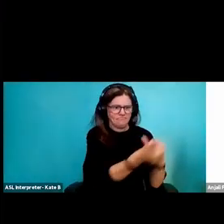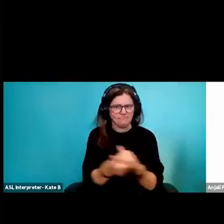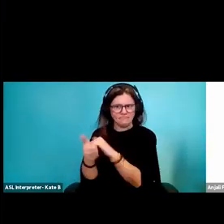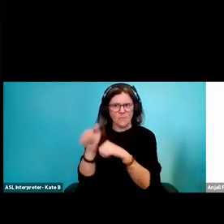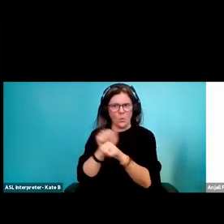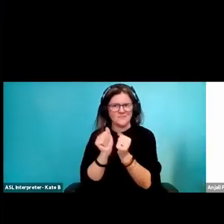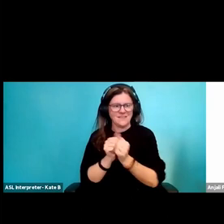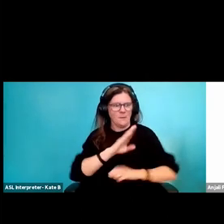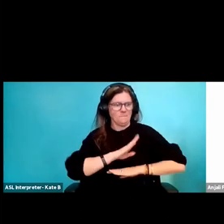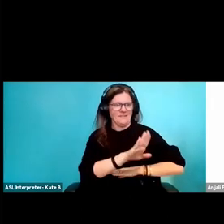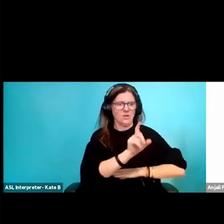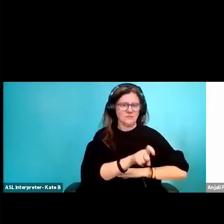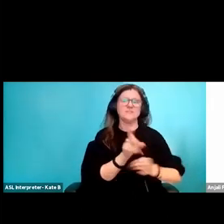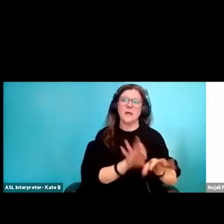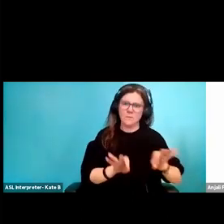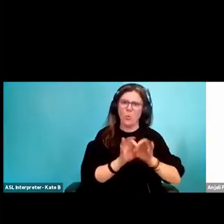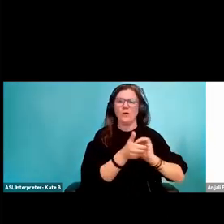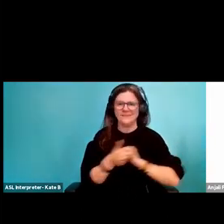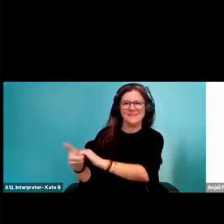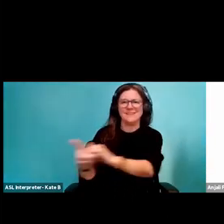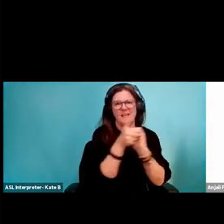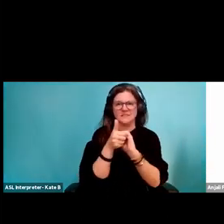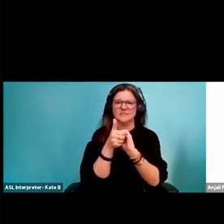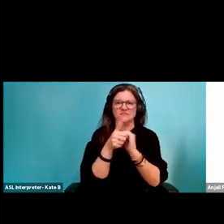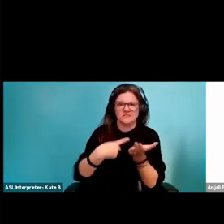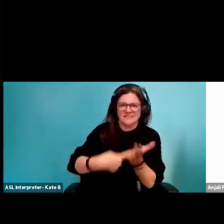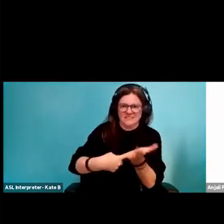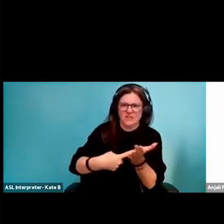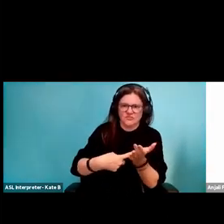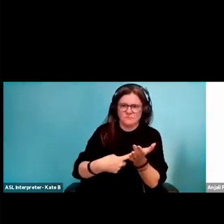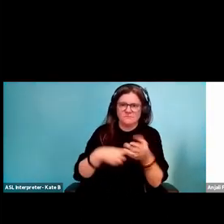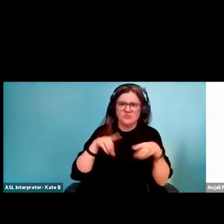needs is an important collective voice in the conversation on reproductive justice.